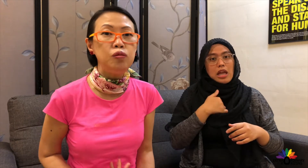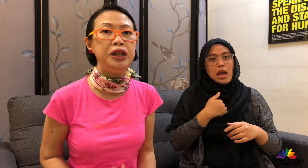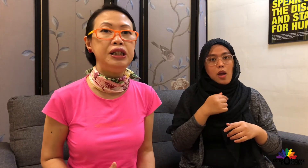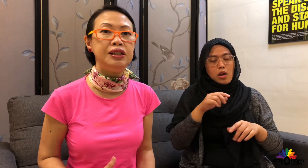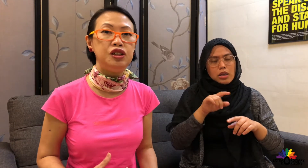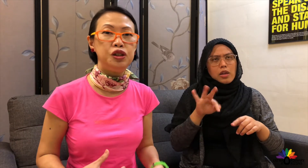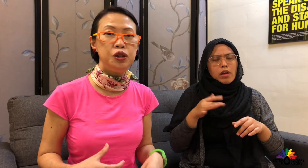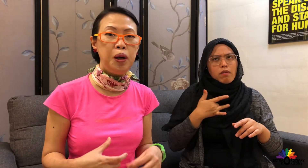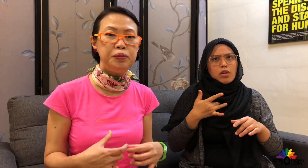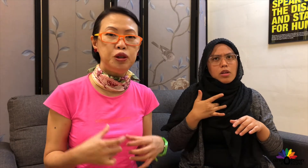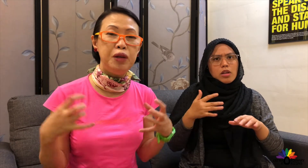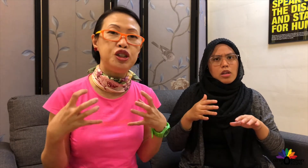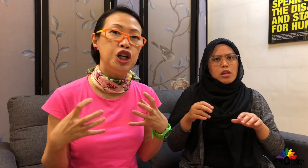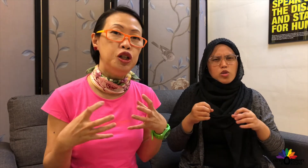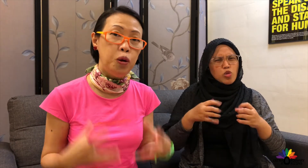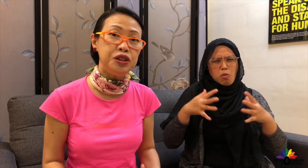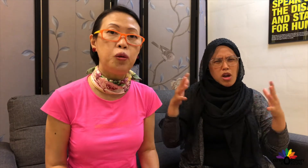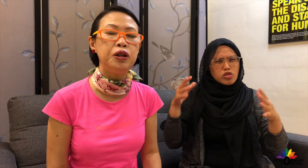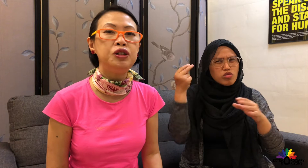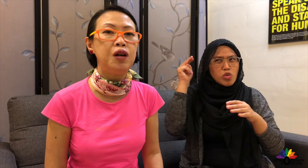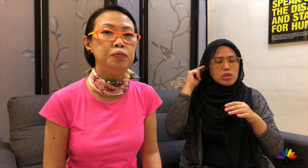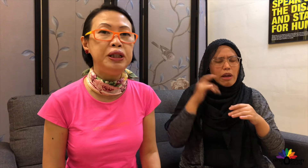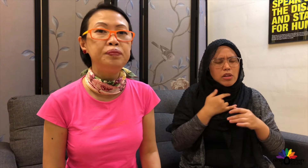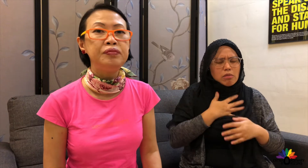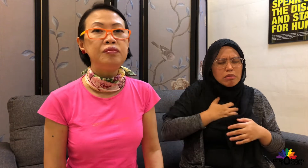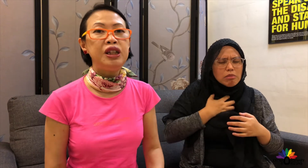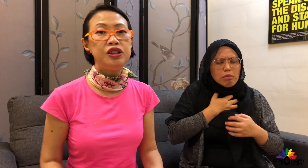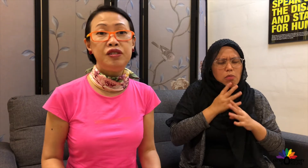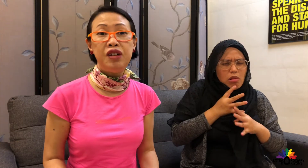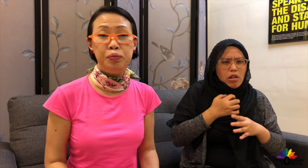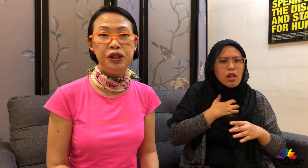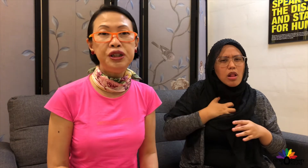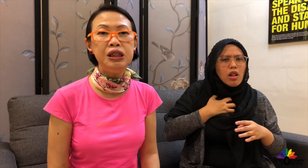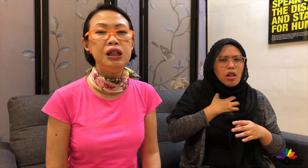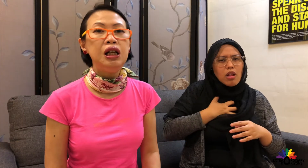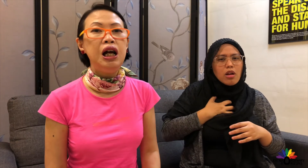when there's too much noise going on around me because of the vibrations.